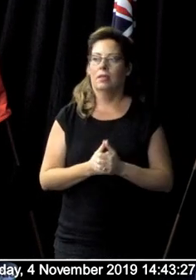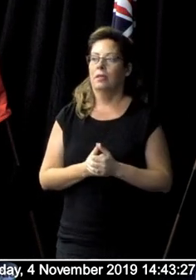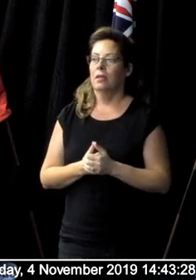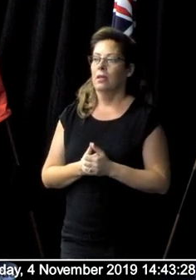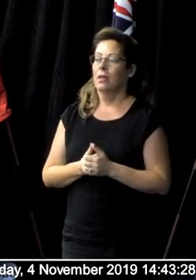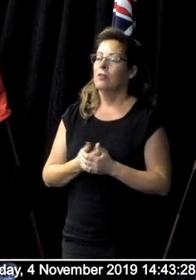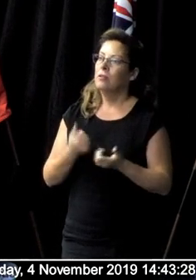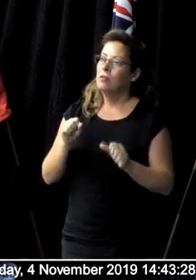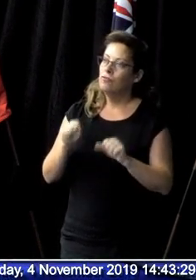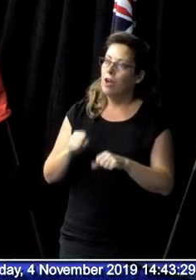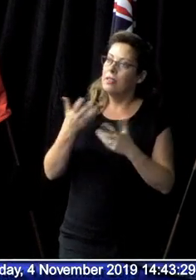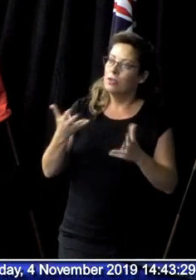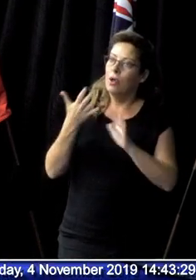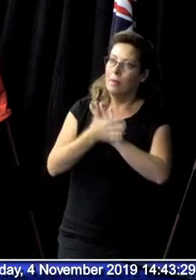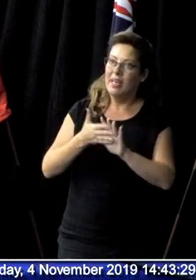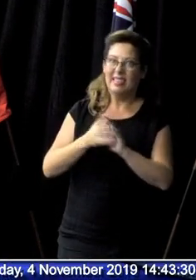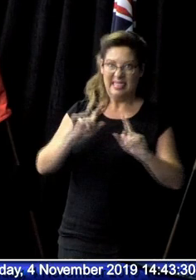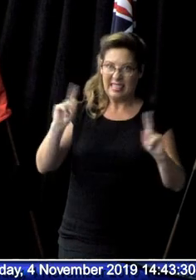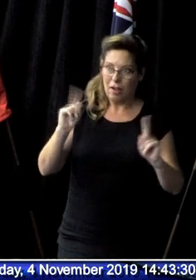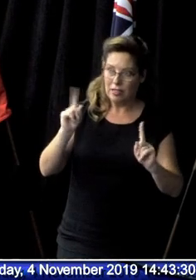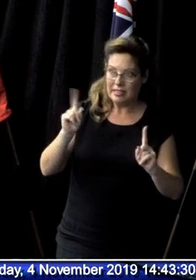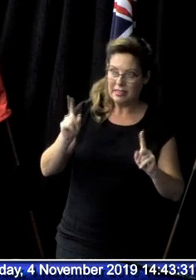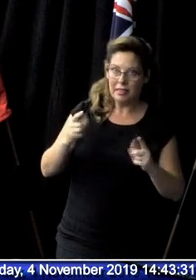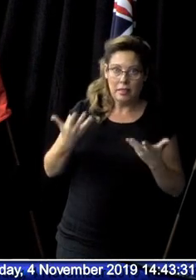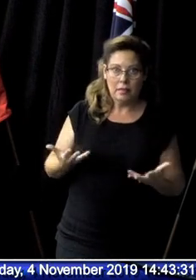of which you speak, is actually current practice? It is. - in your observation?